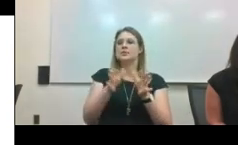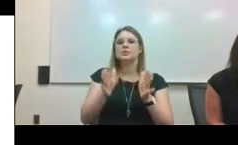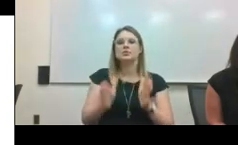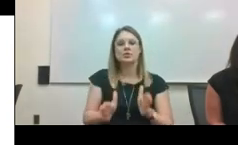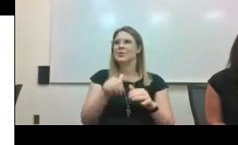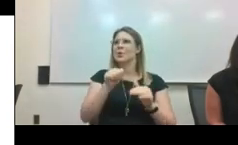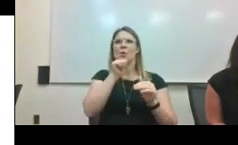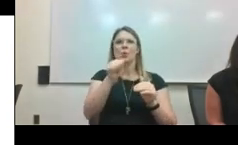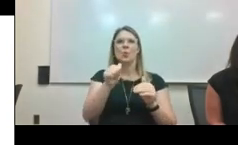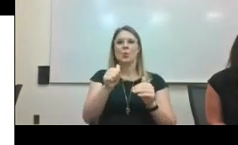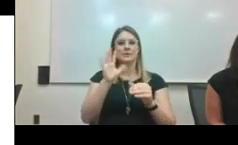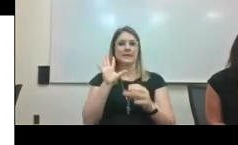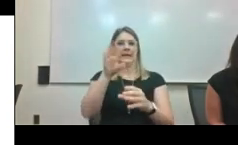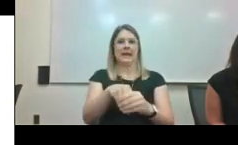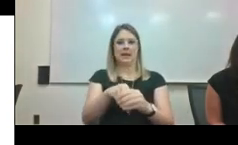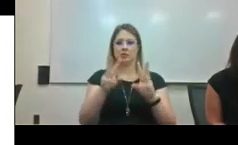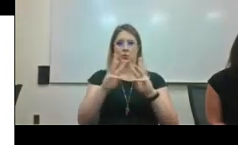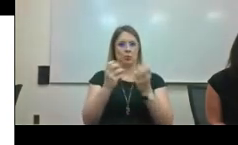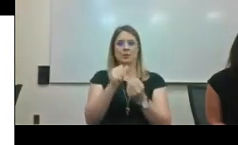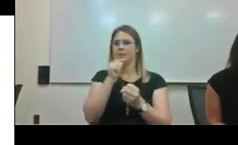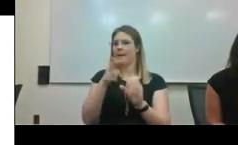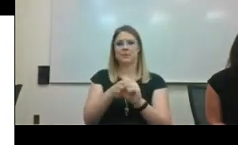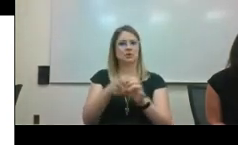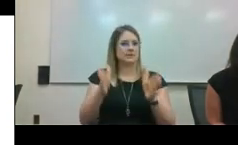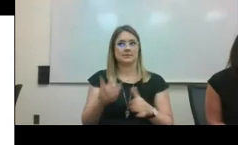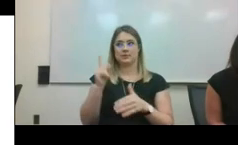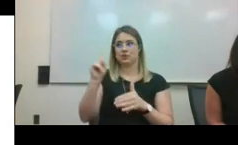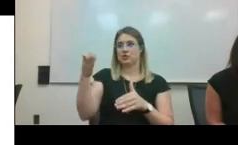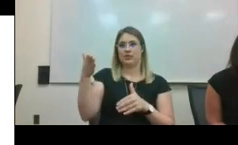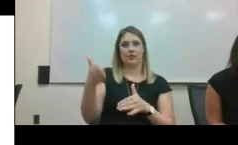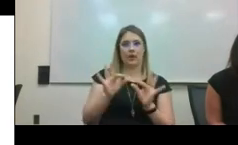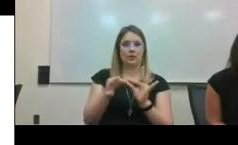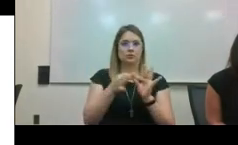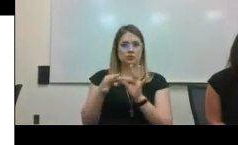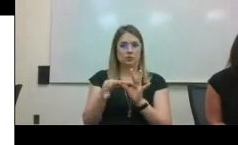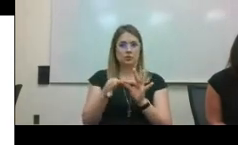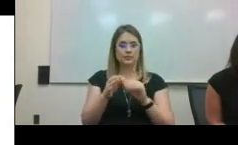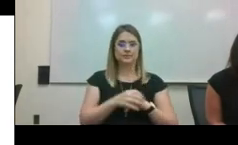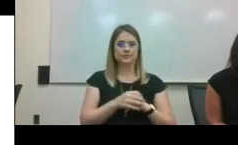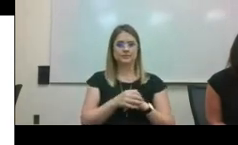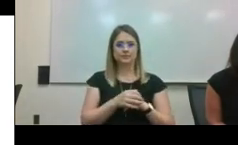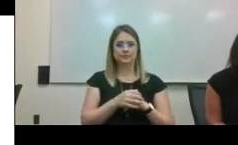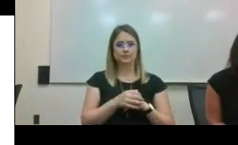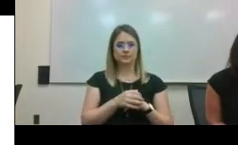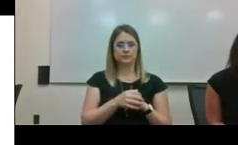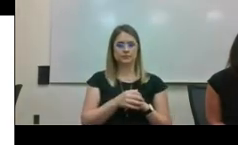as wasn't engaged in the workshop as a participant, just as an interpreter. And so we did,